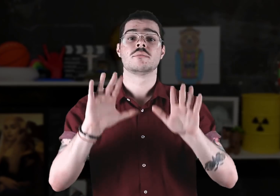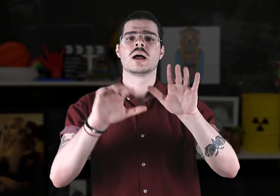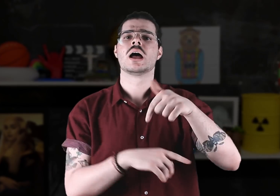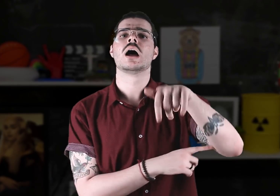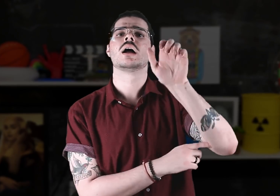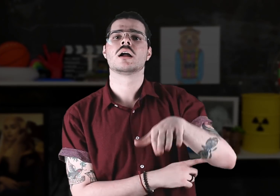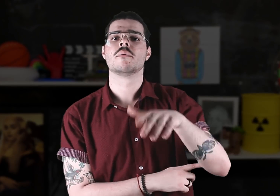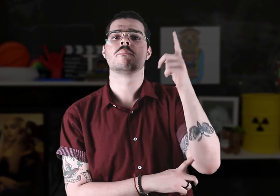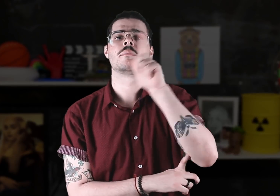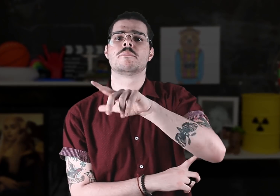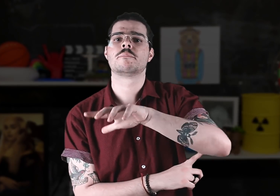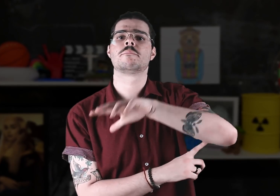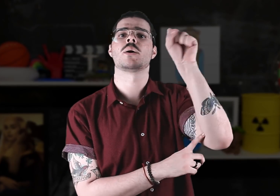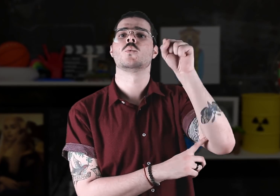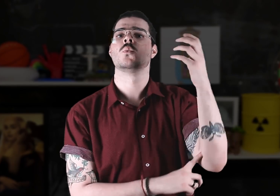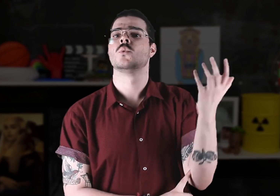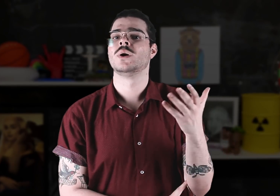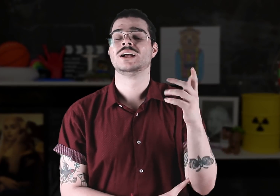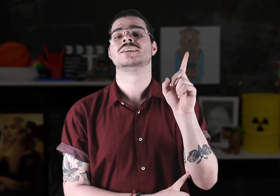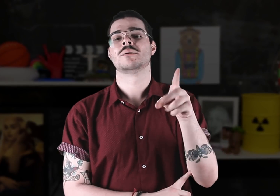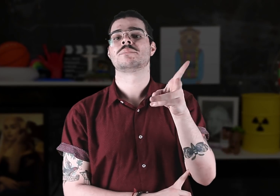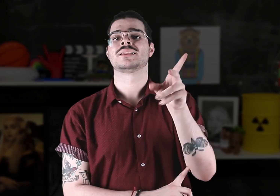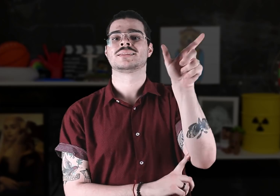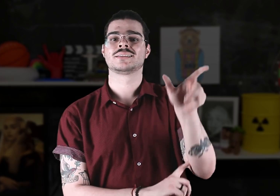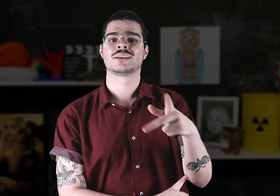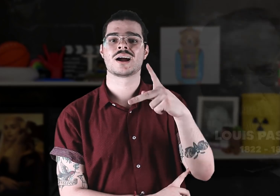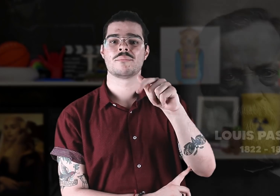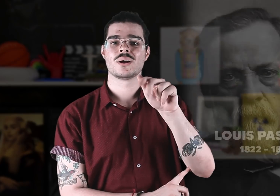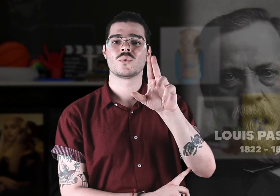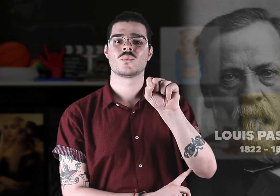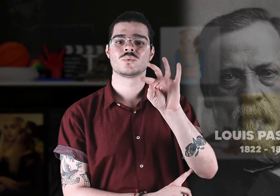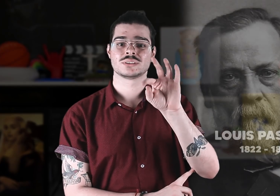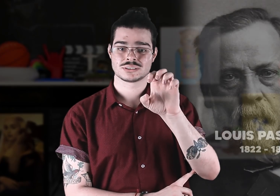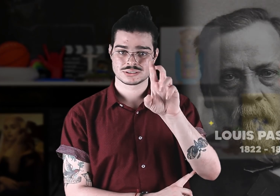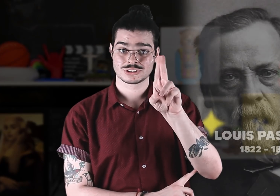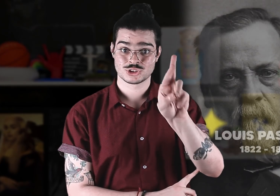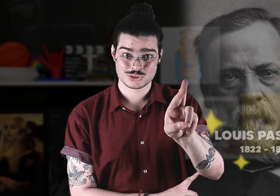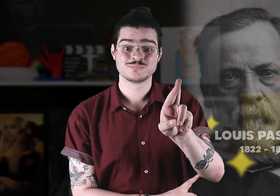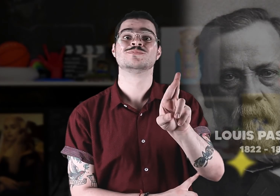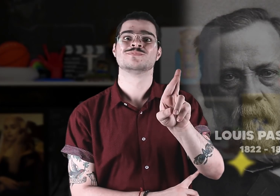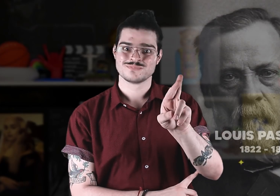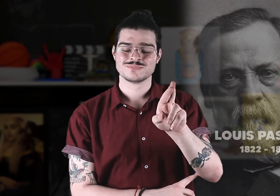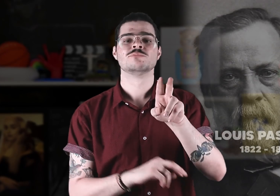and who won the prize was Pasteur